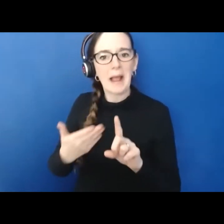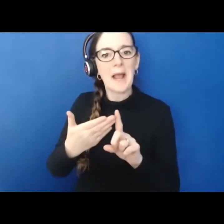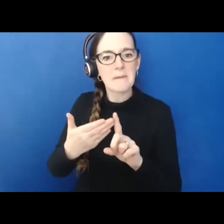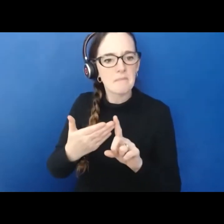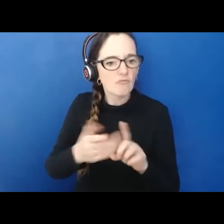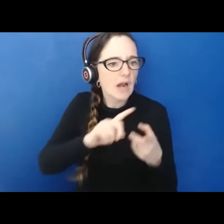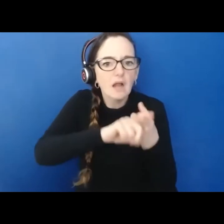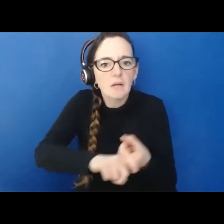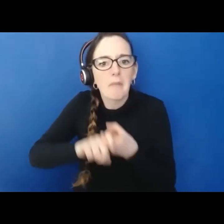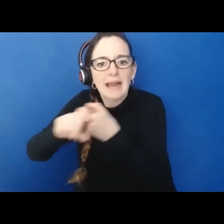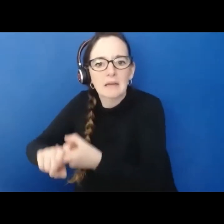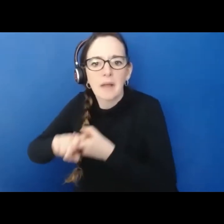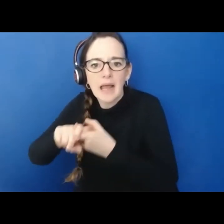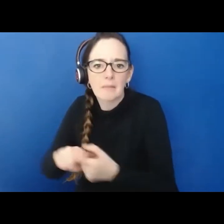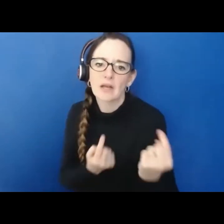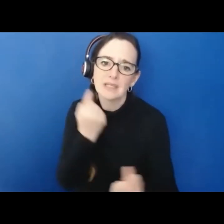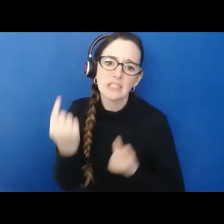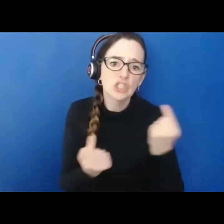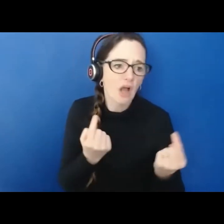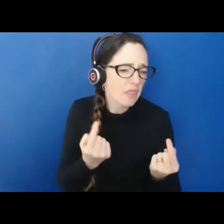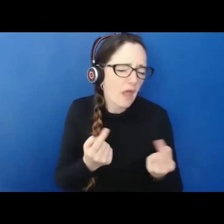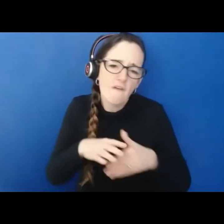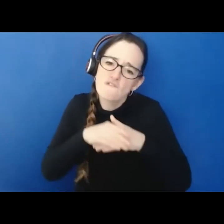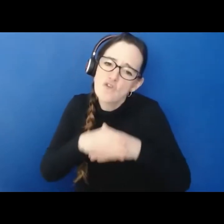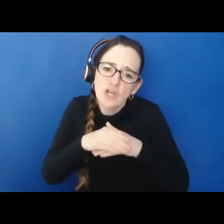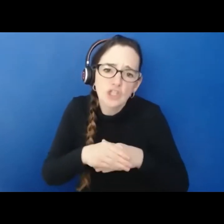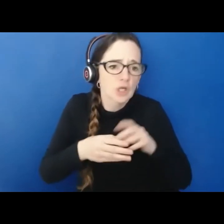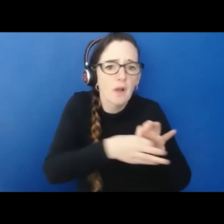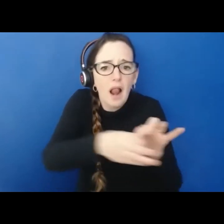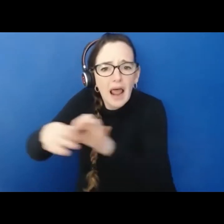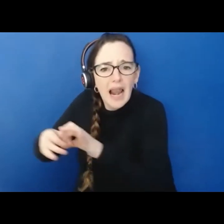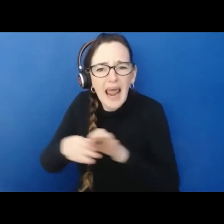by radical friendships over and above profits.